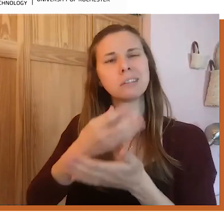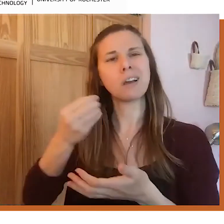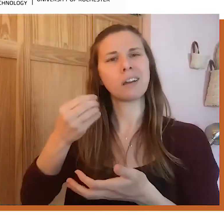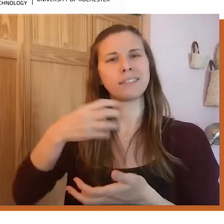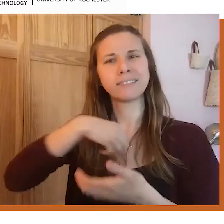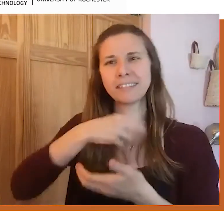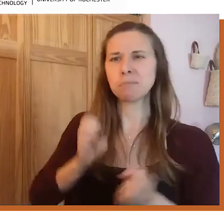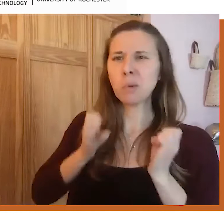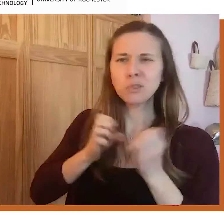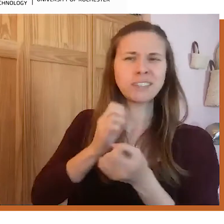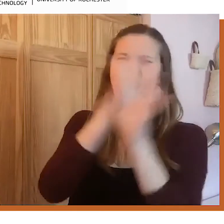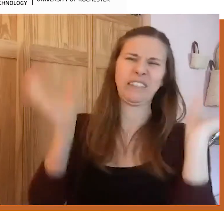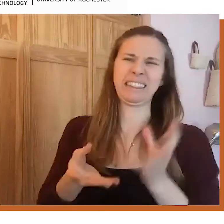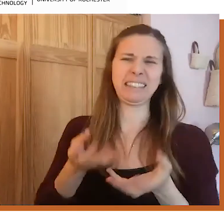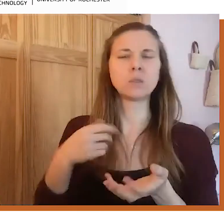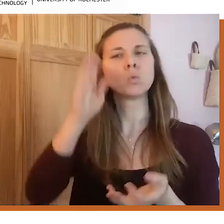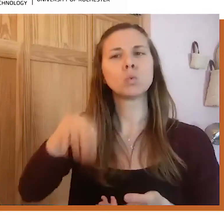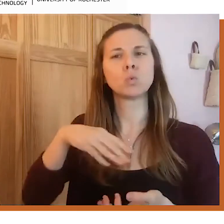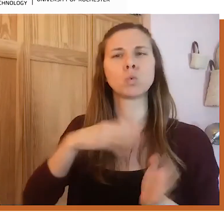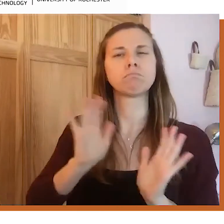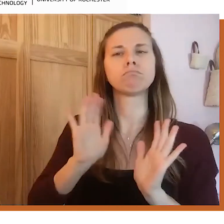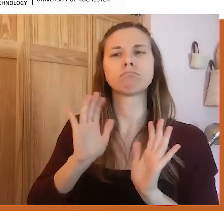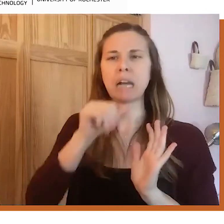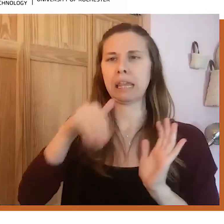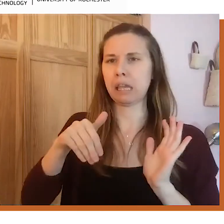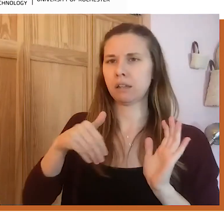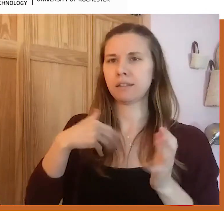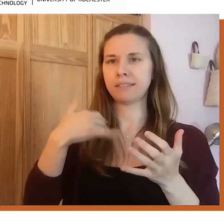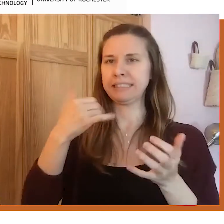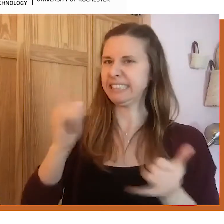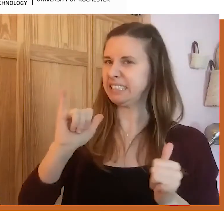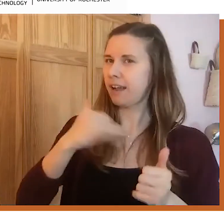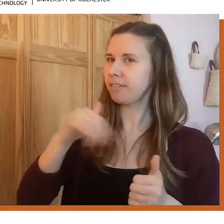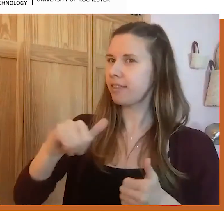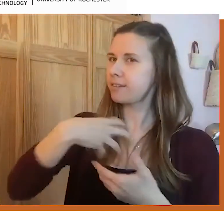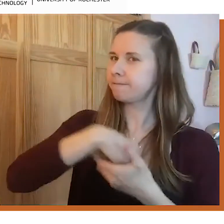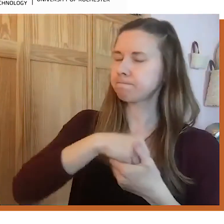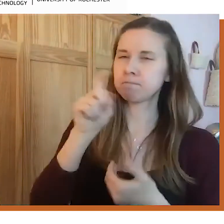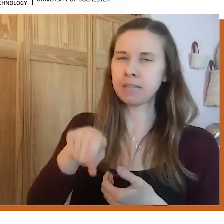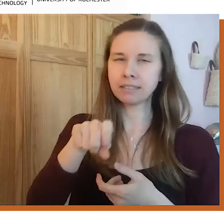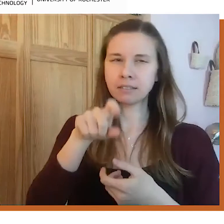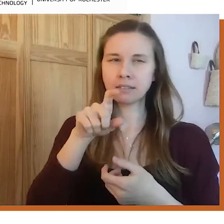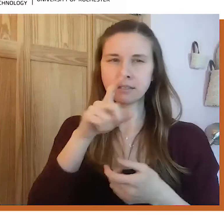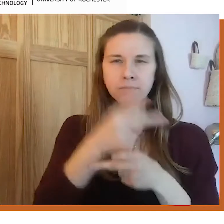money, emotions, energy, everything, and I realized that I didn't want to do that just yet